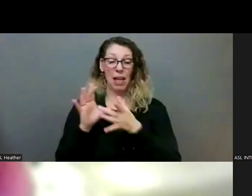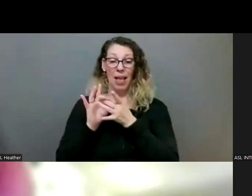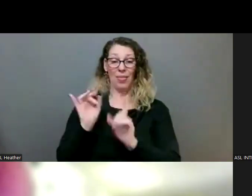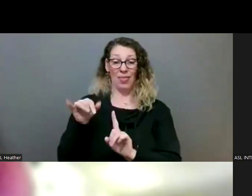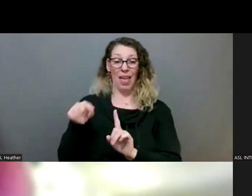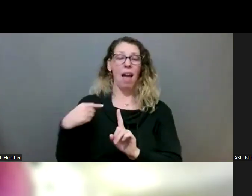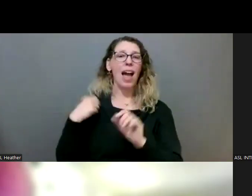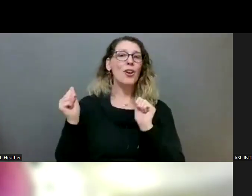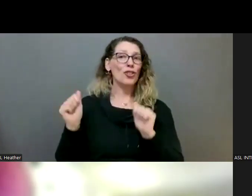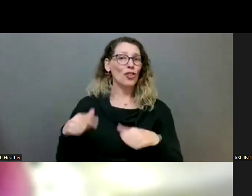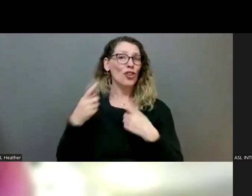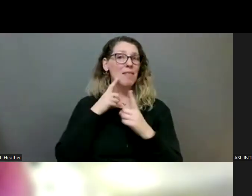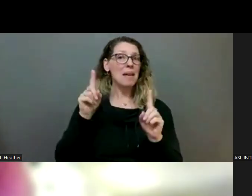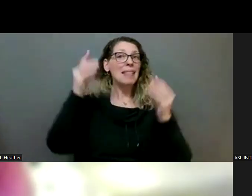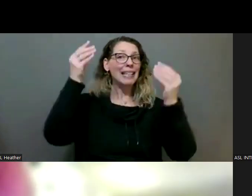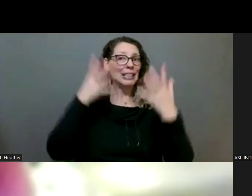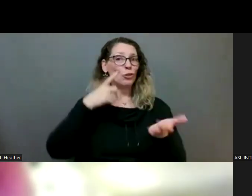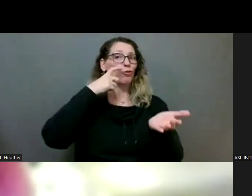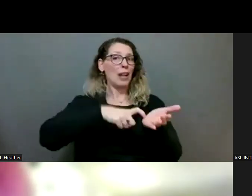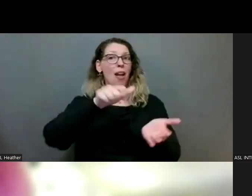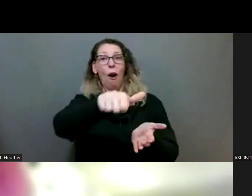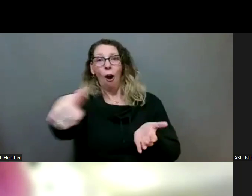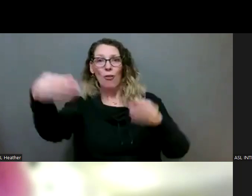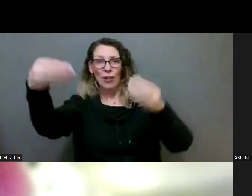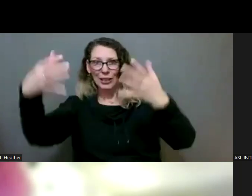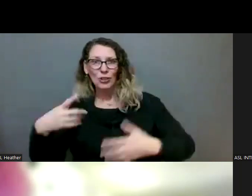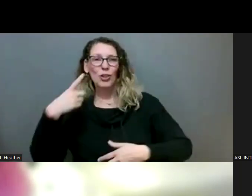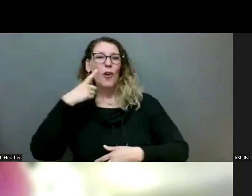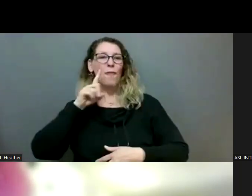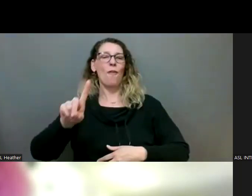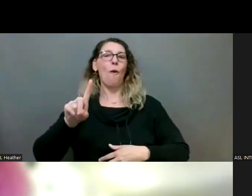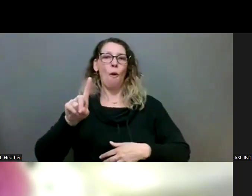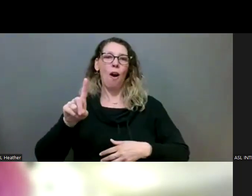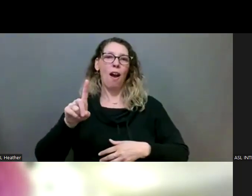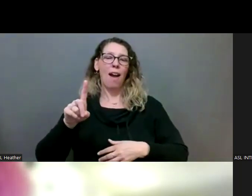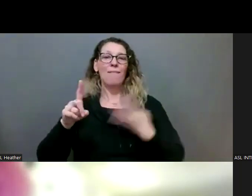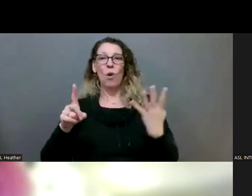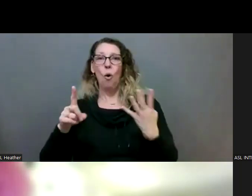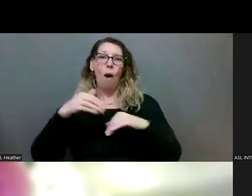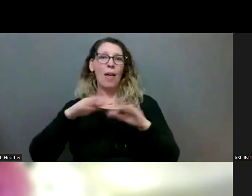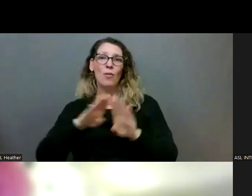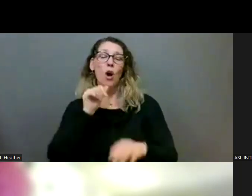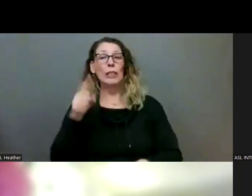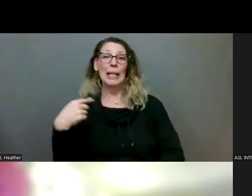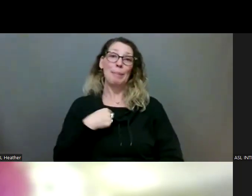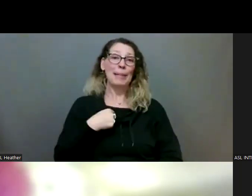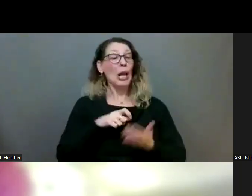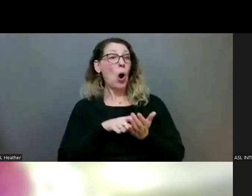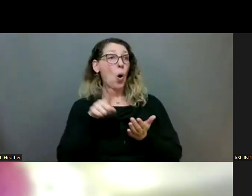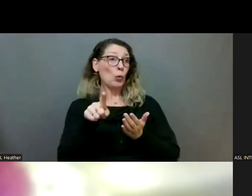it so teachers were recognizing other teachers for being at four at the door. So it's not me with my little checklist of like oh you're at four at the door you know,